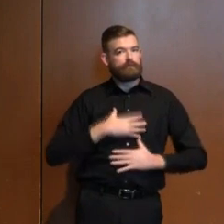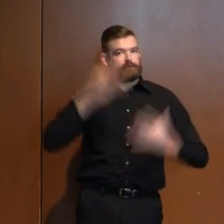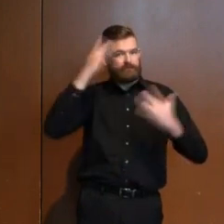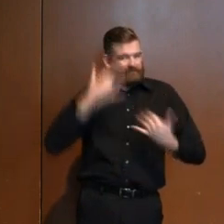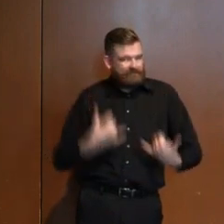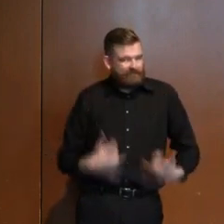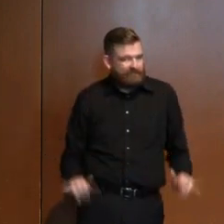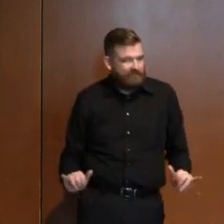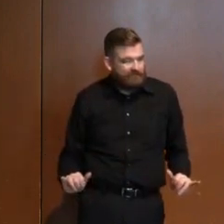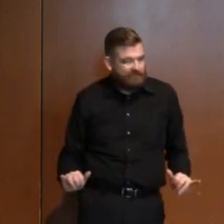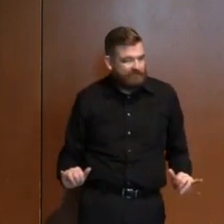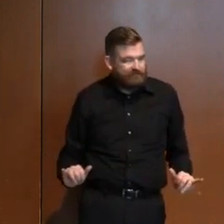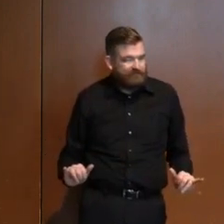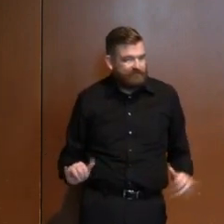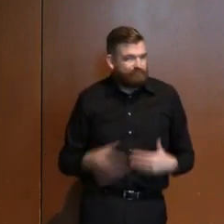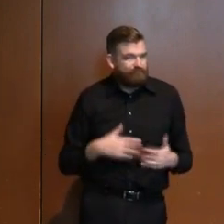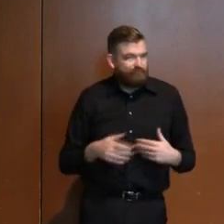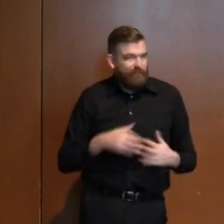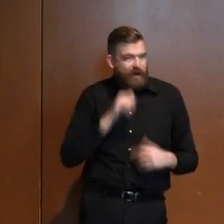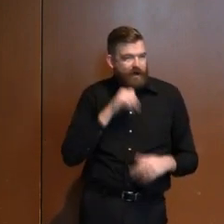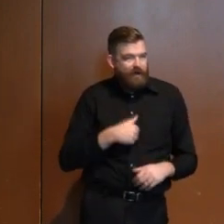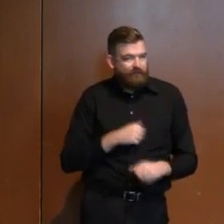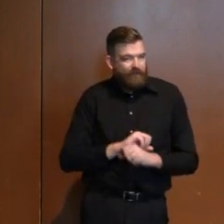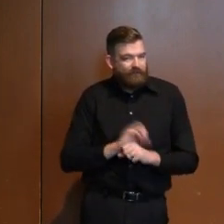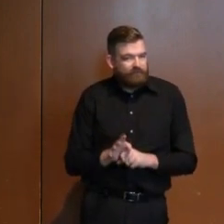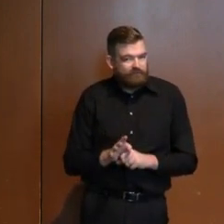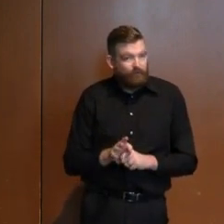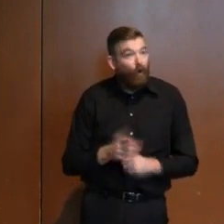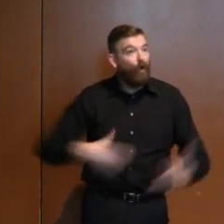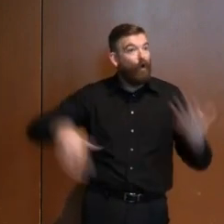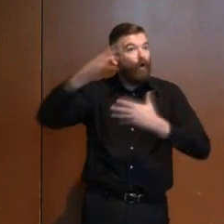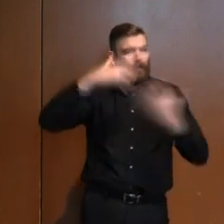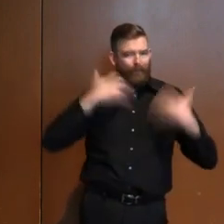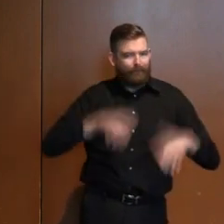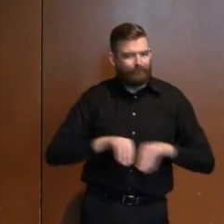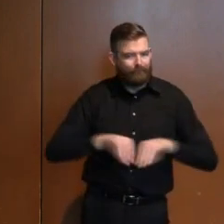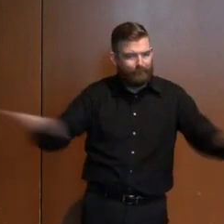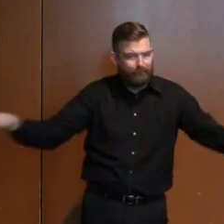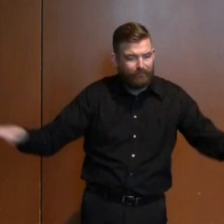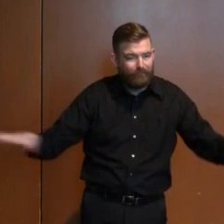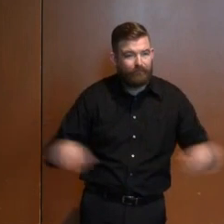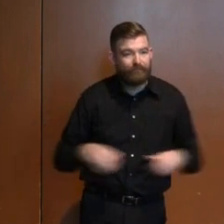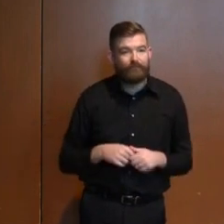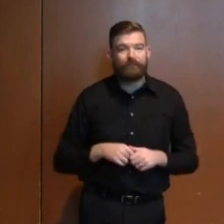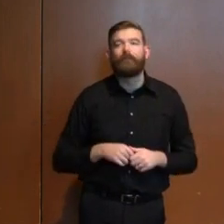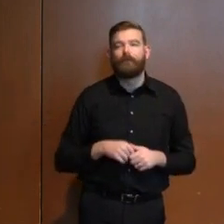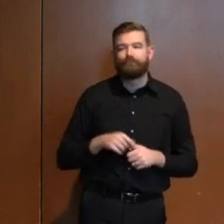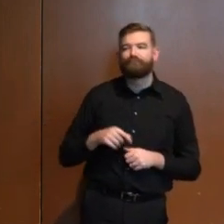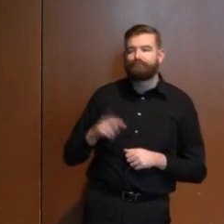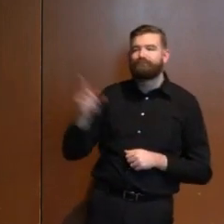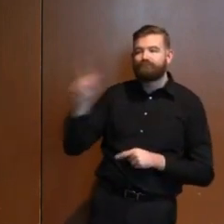WE'RE STILL SEEING CASES OF FLU A, FLU B AND OTHER RESPIRATORY PATHOGENS. THAT'S A GREAT POINT WE MADE YESTERDAY.